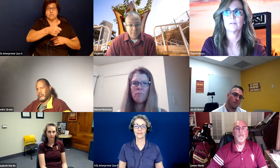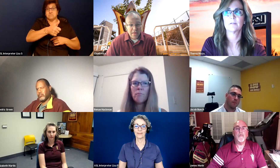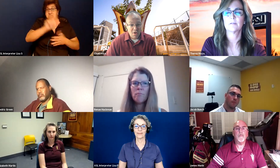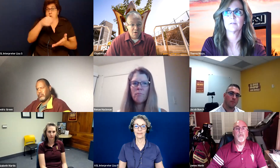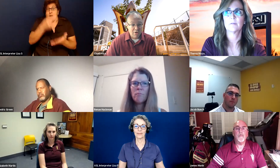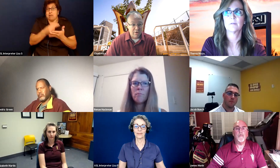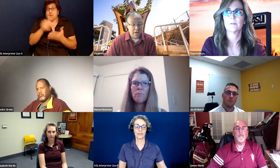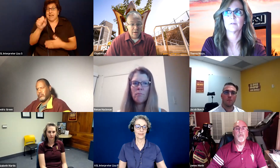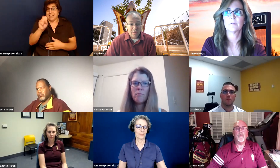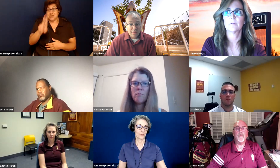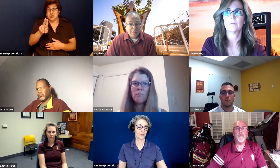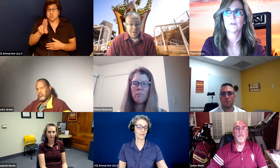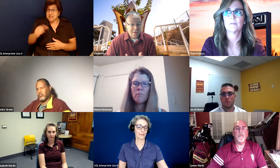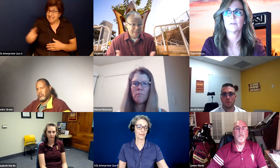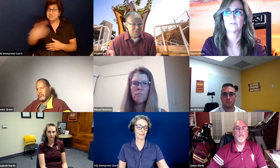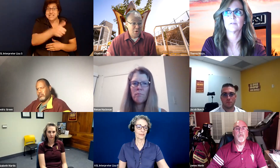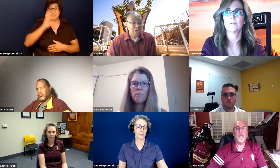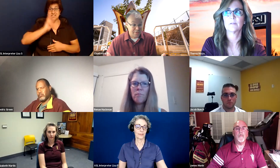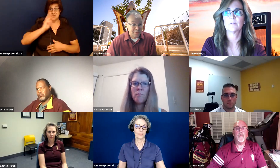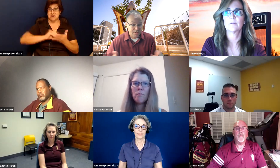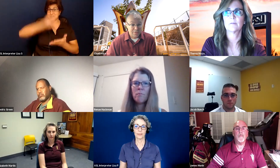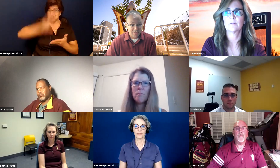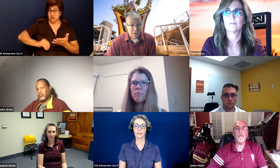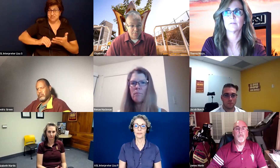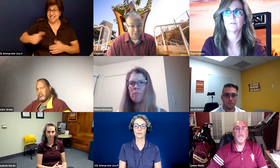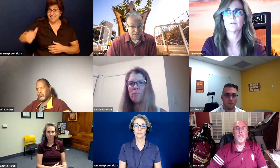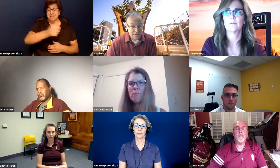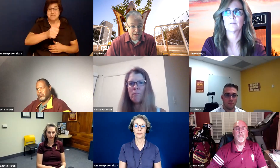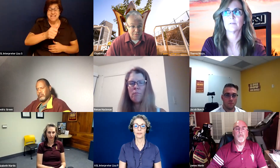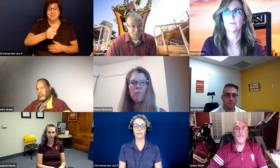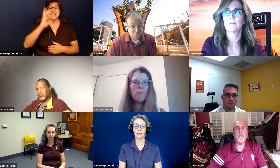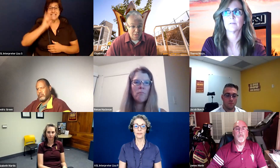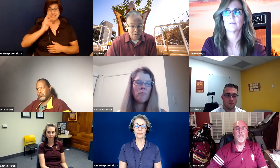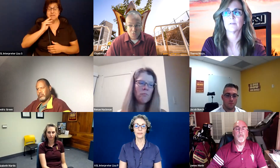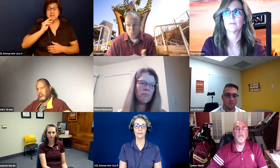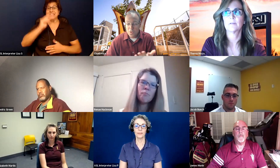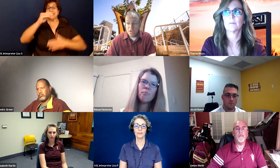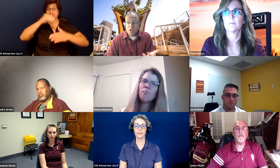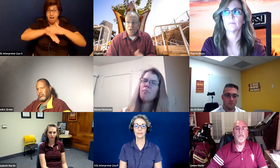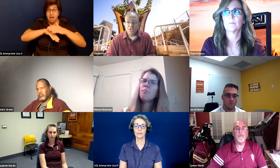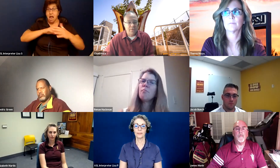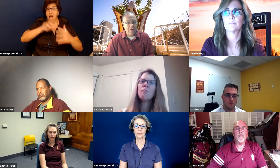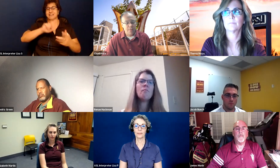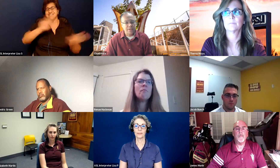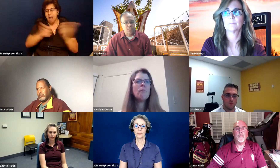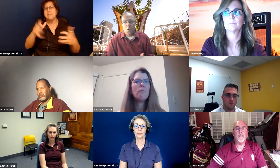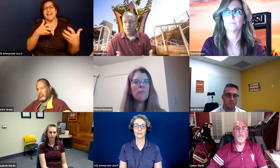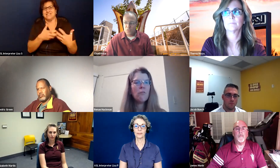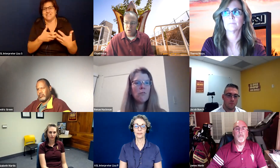They are experienced receiving accommodations as a student. And so a question for them has what was one